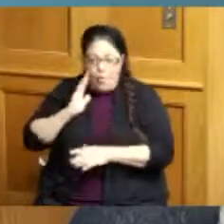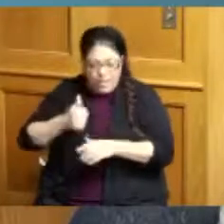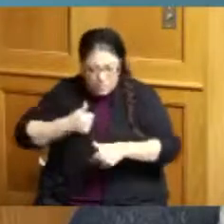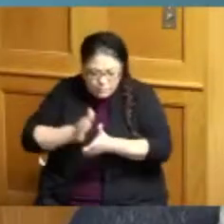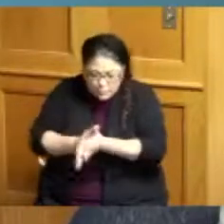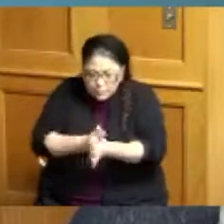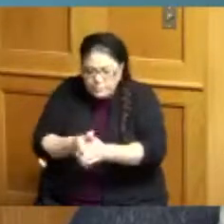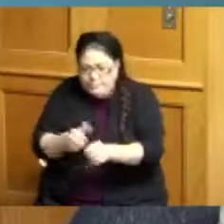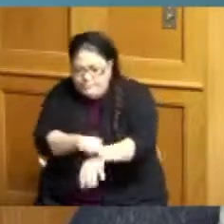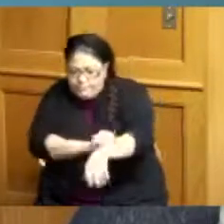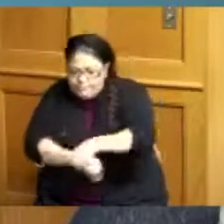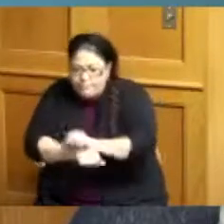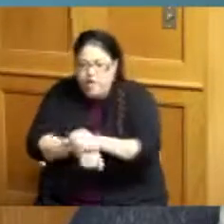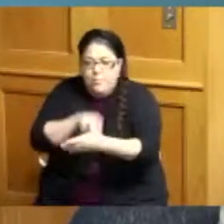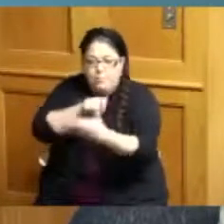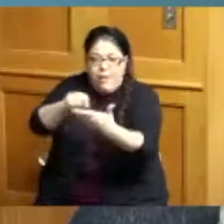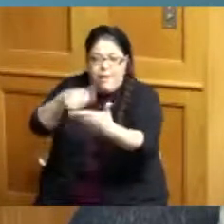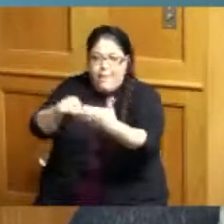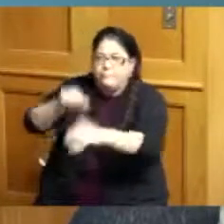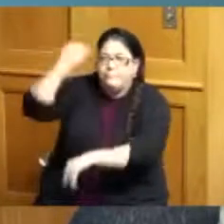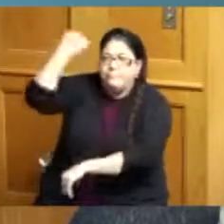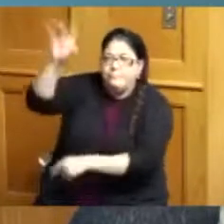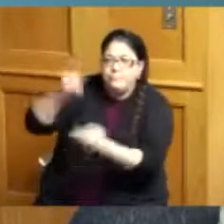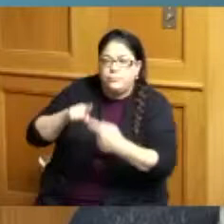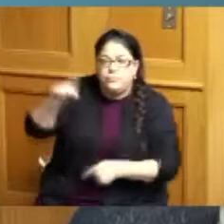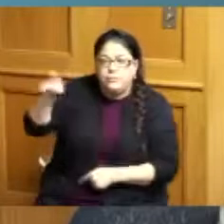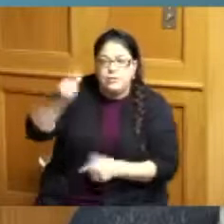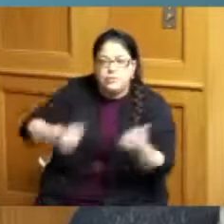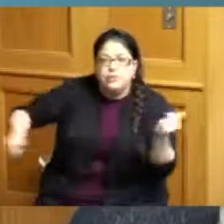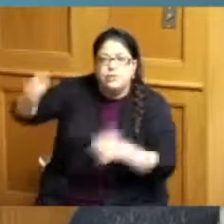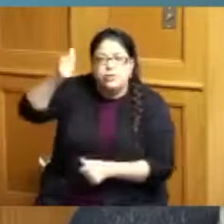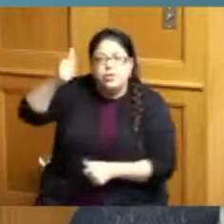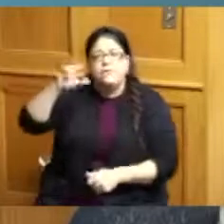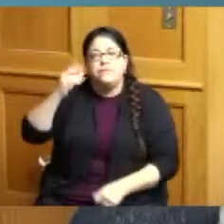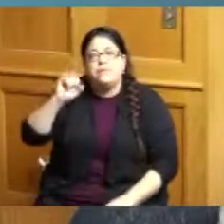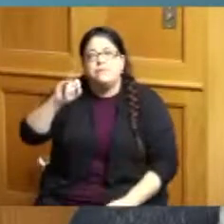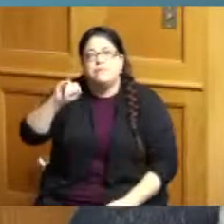to write to Chief Justice I'm going to make sure they know what we're doing I'm going to reach out